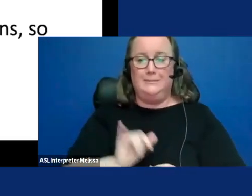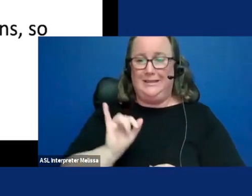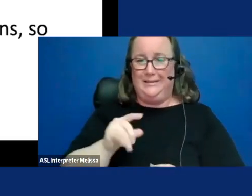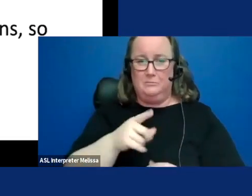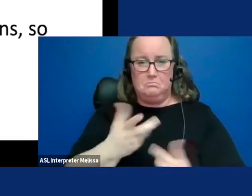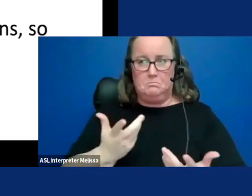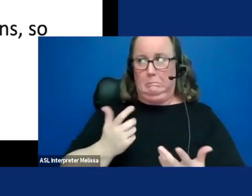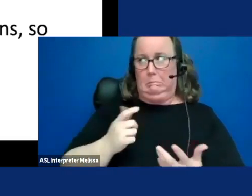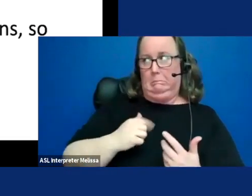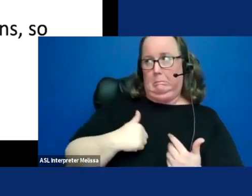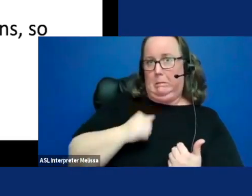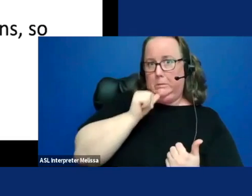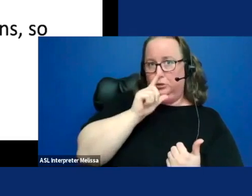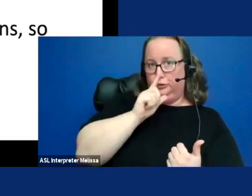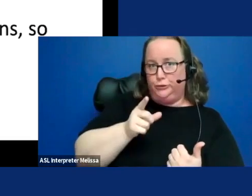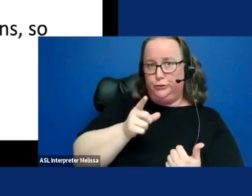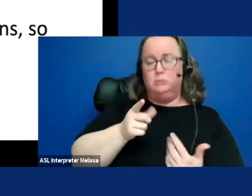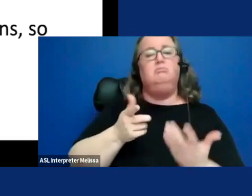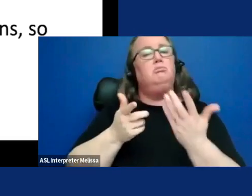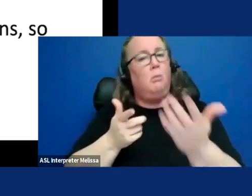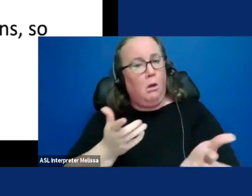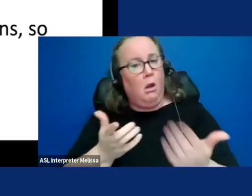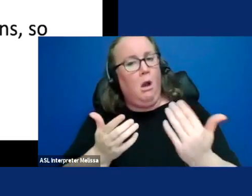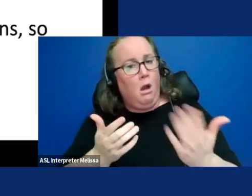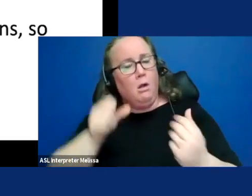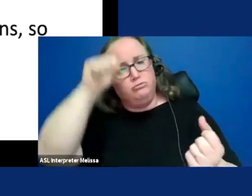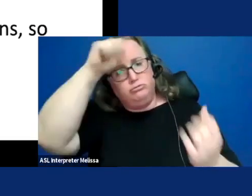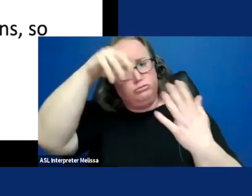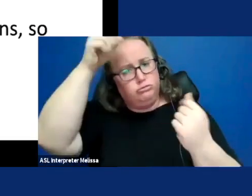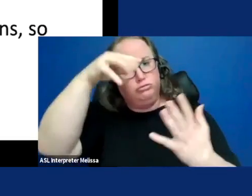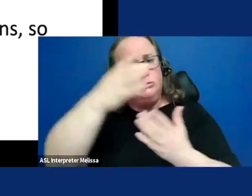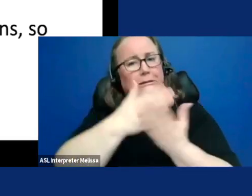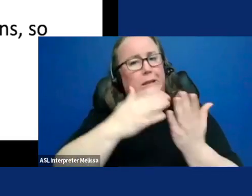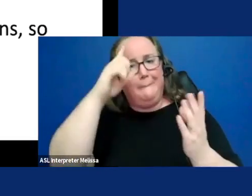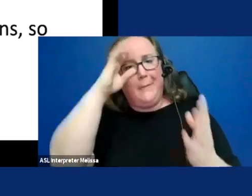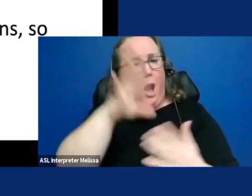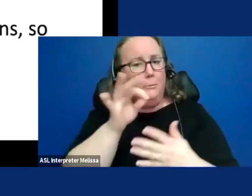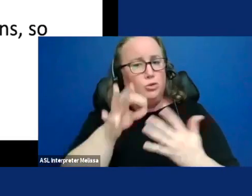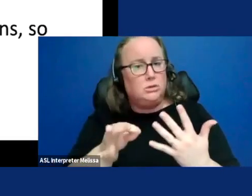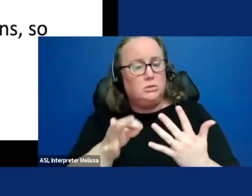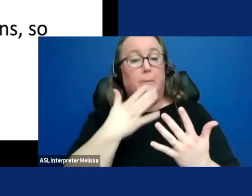then you kind of want to start brainstorming with them about what options are there so that they can fully understand.